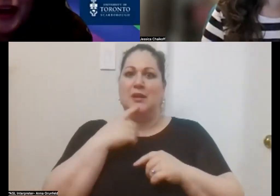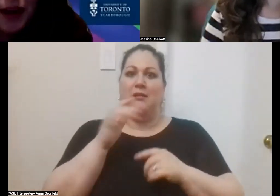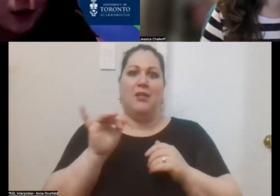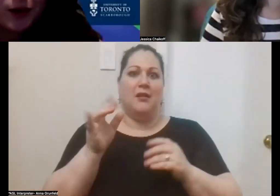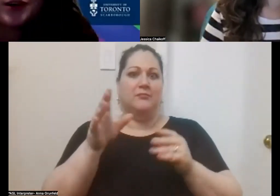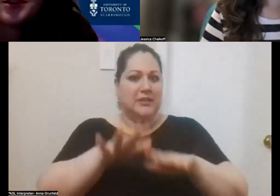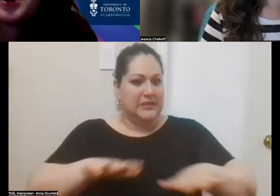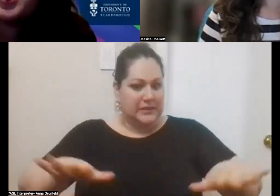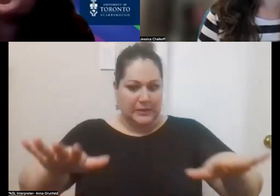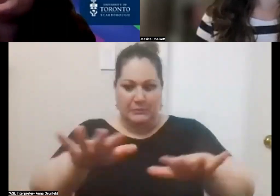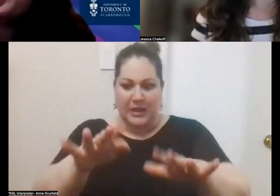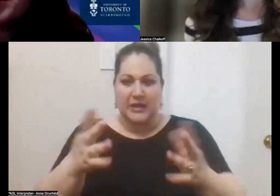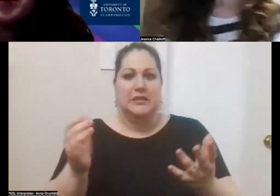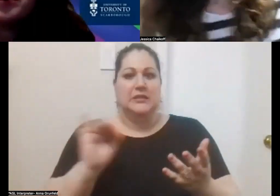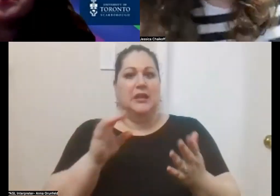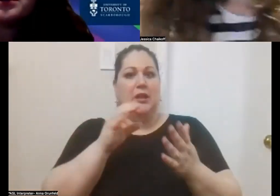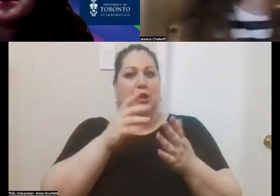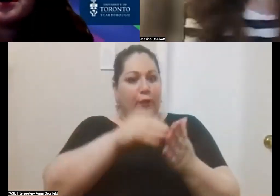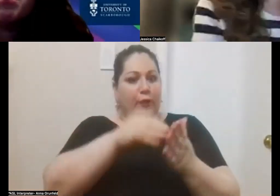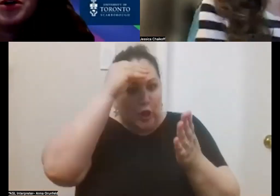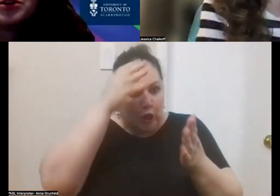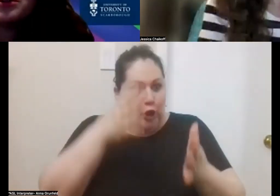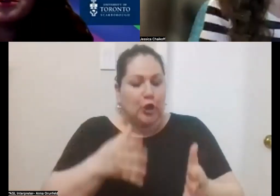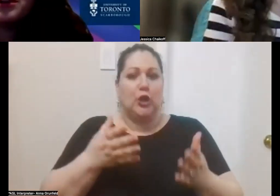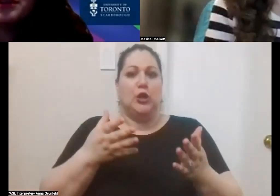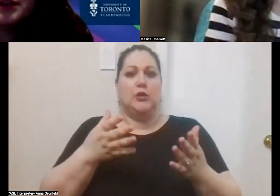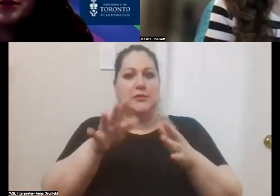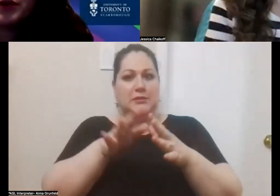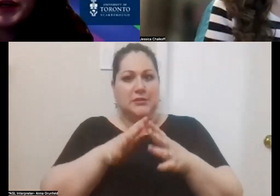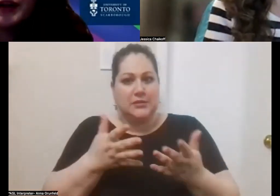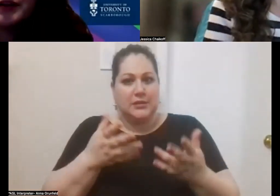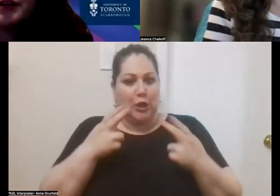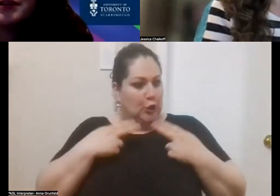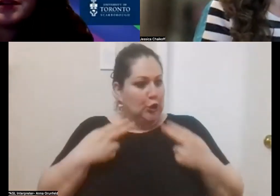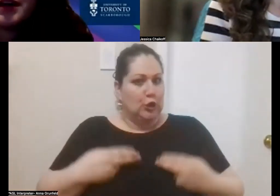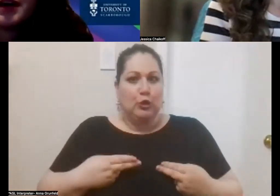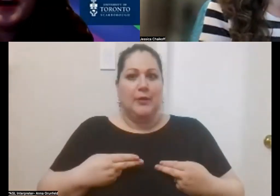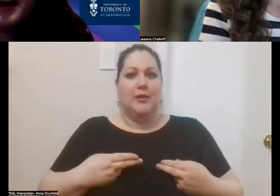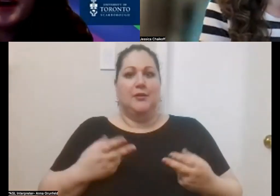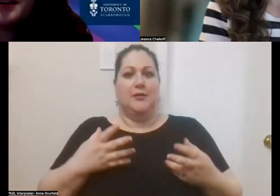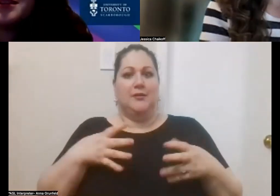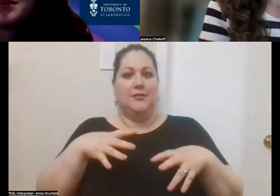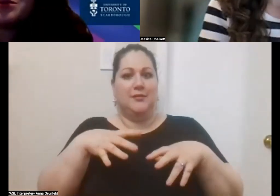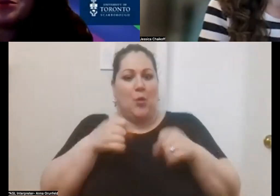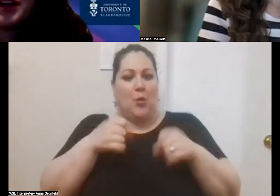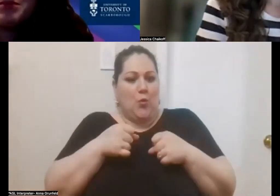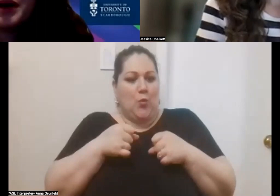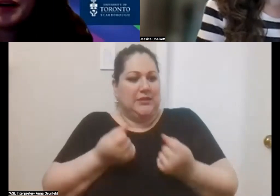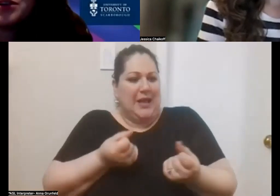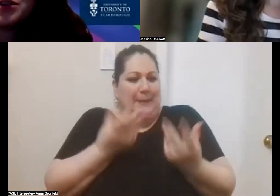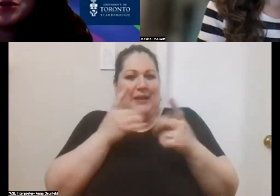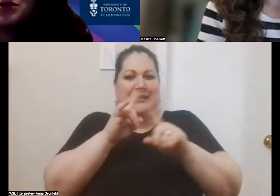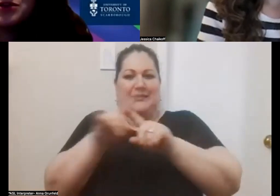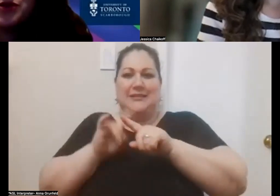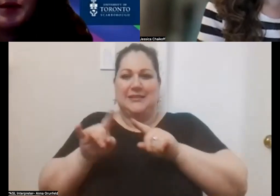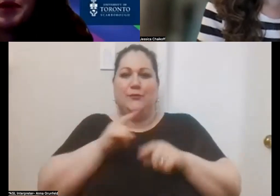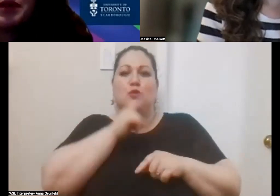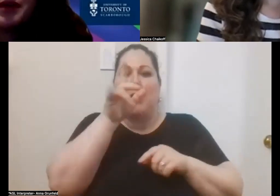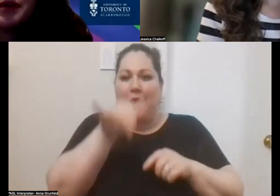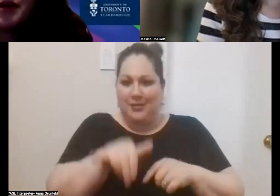and learners who hold a multitude of linked realities and bringing it back to empathy.